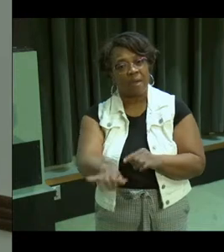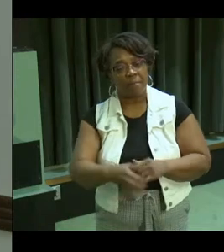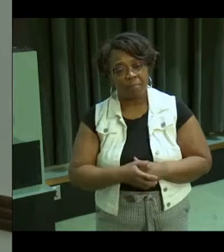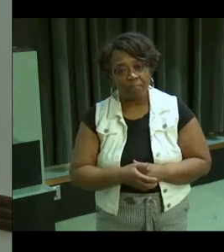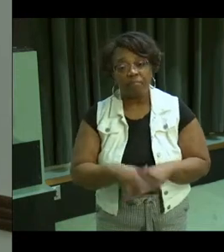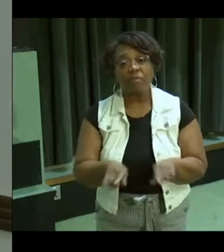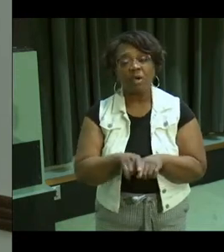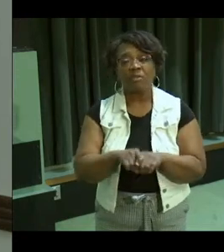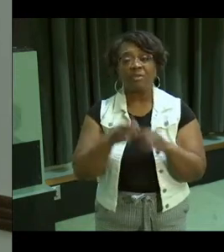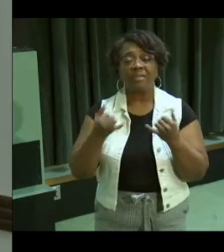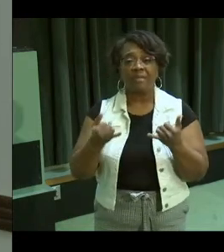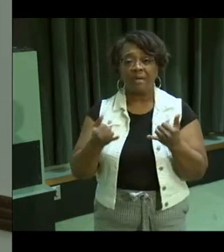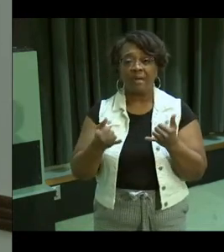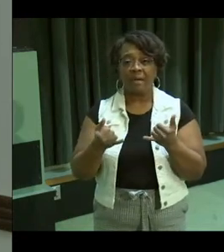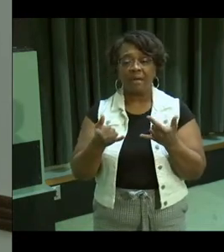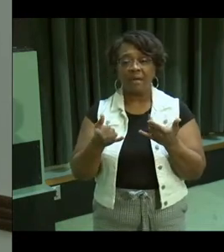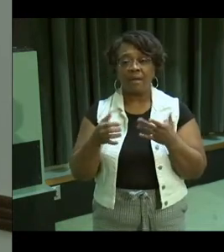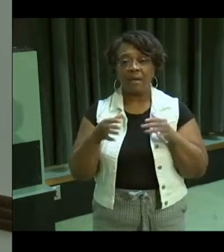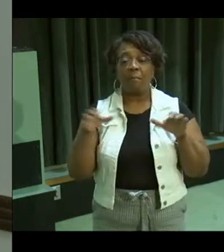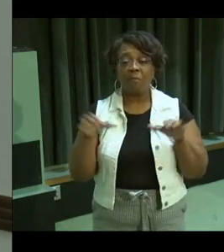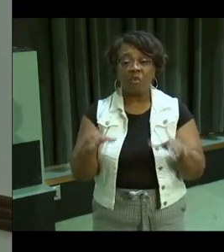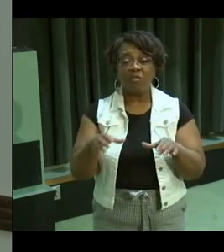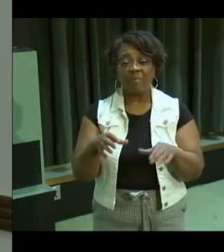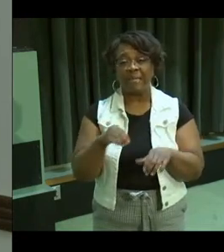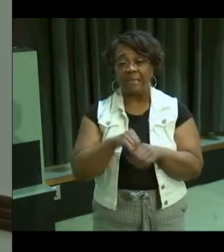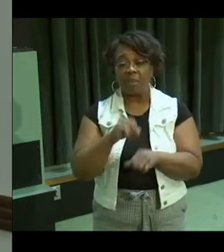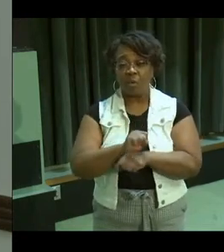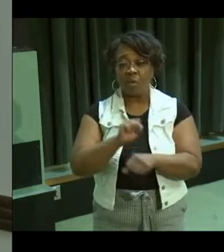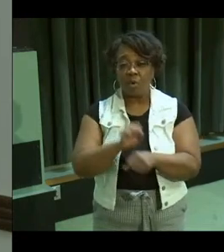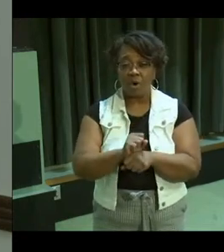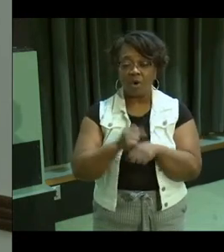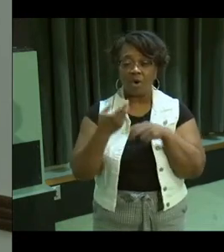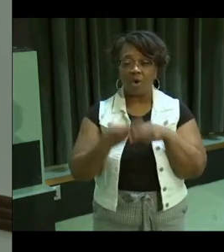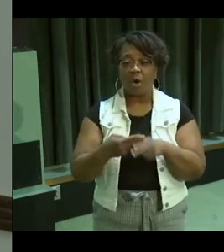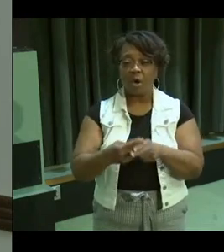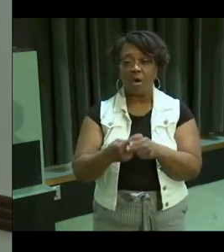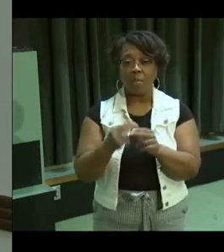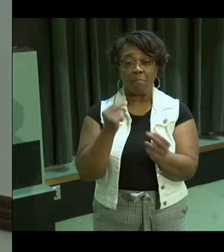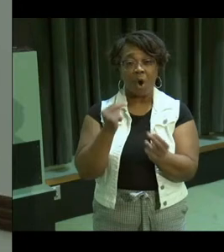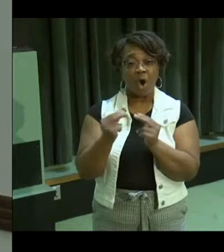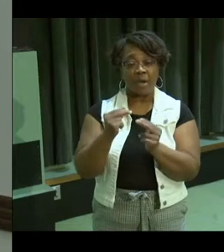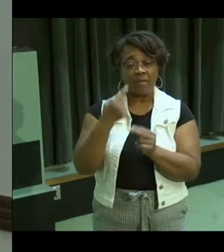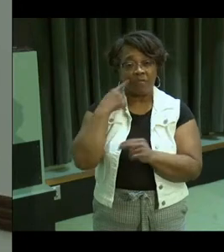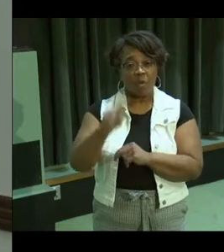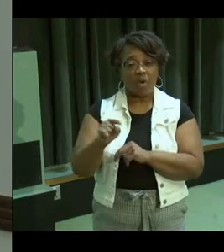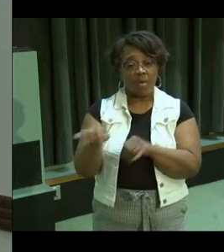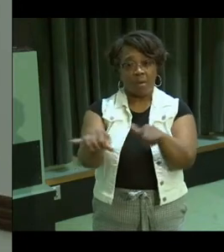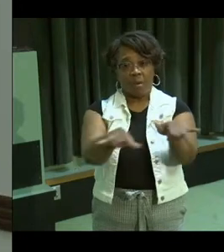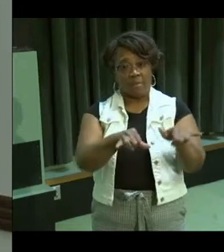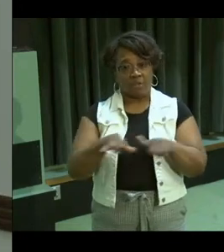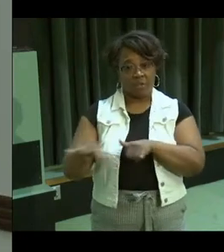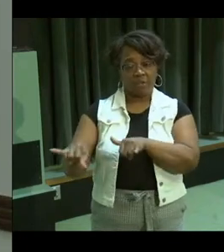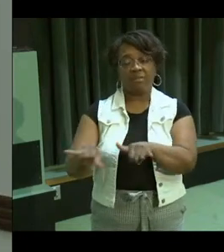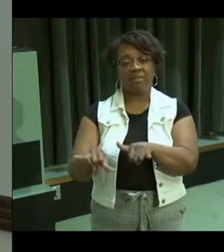and also today there's a movement within the labor movement called bargaining for